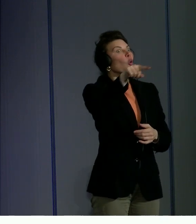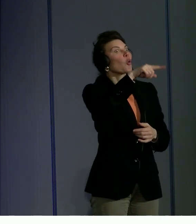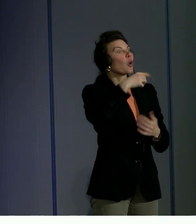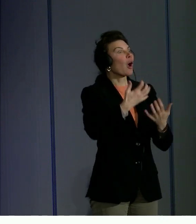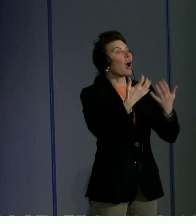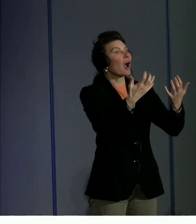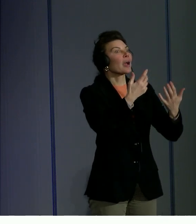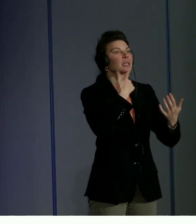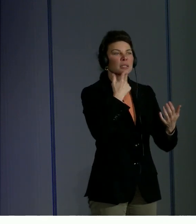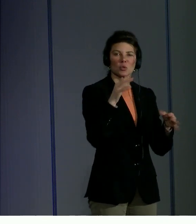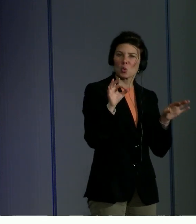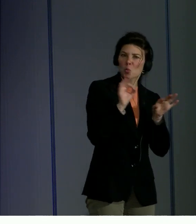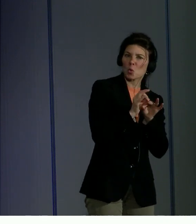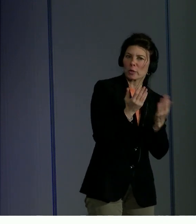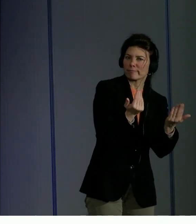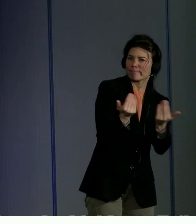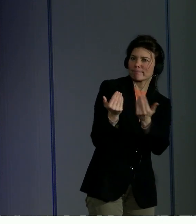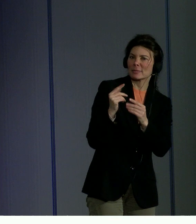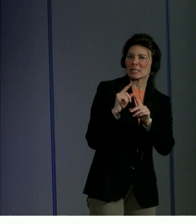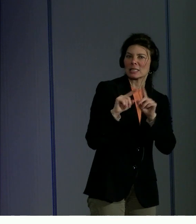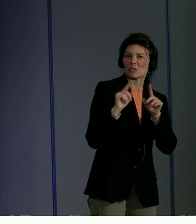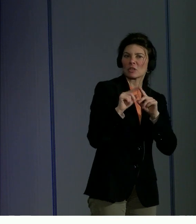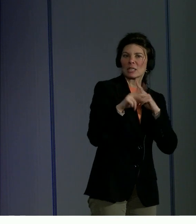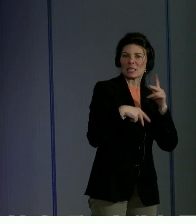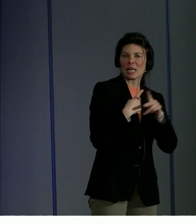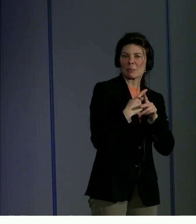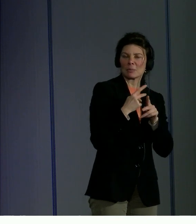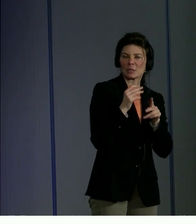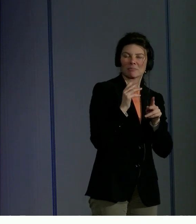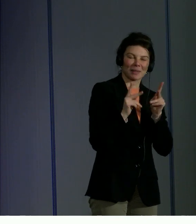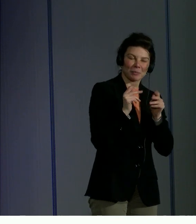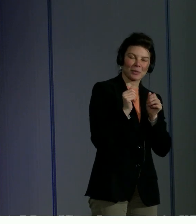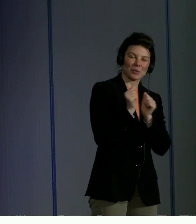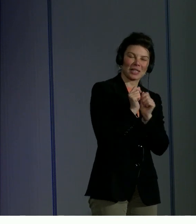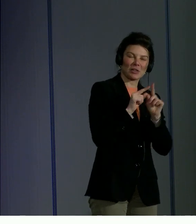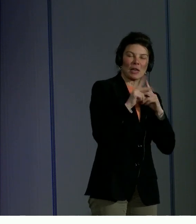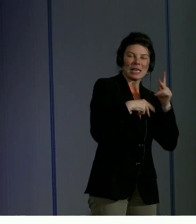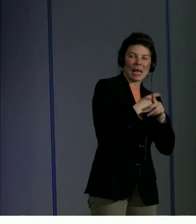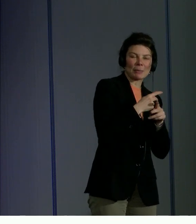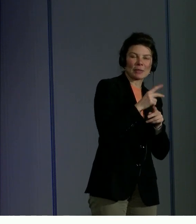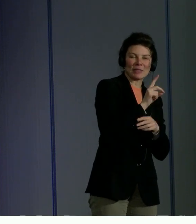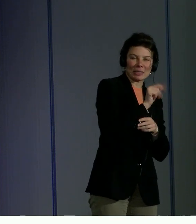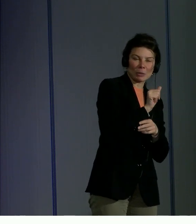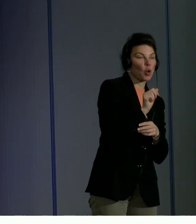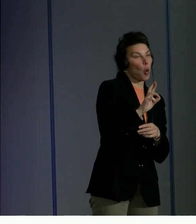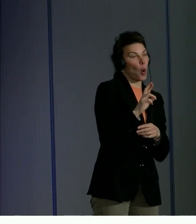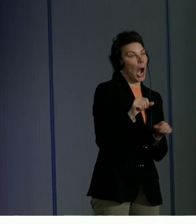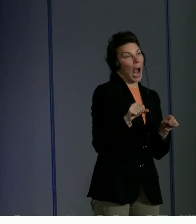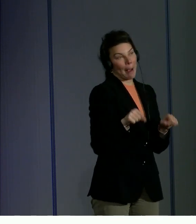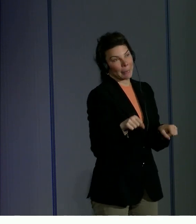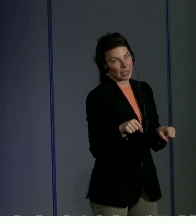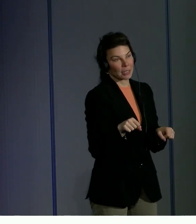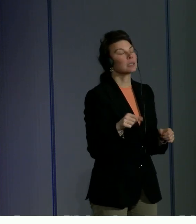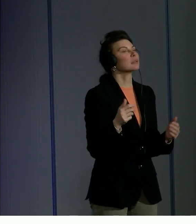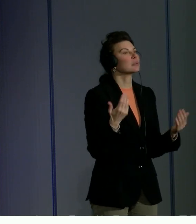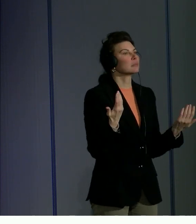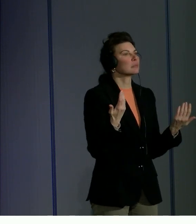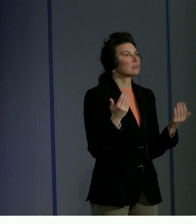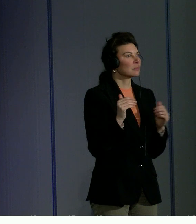different types of disabilities, or you can say abilities. How can you inclusively enhance that